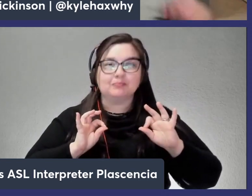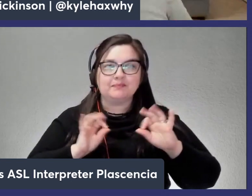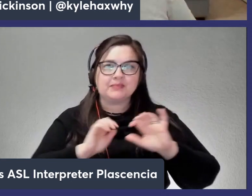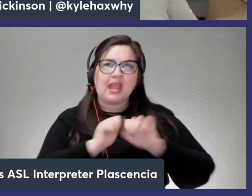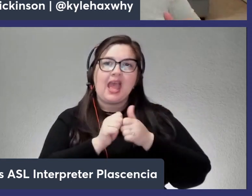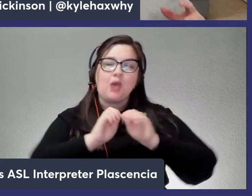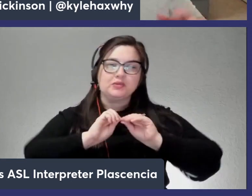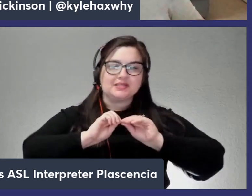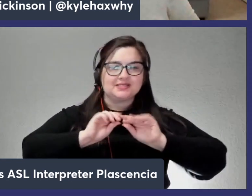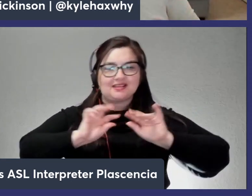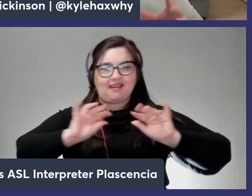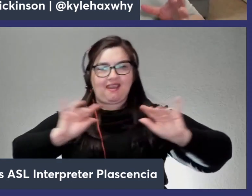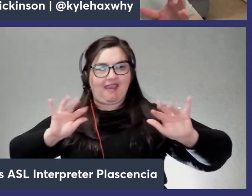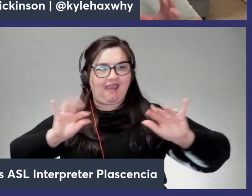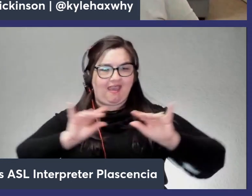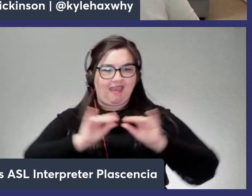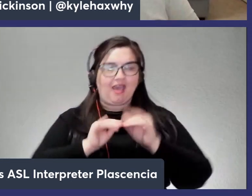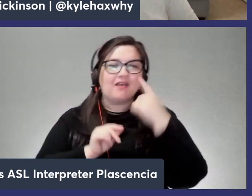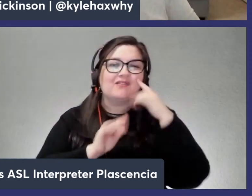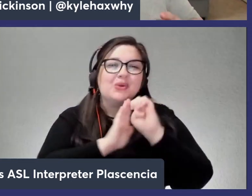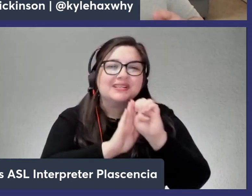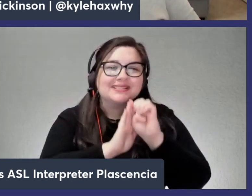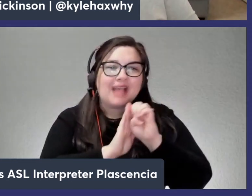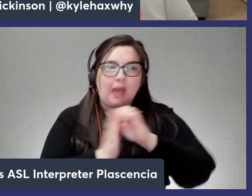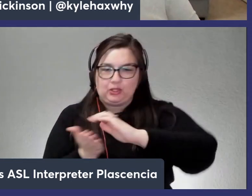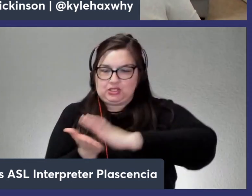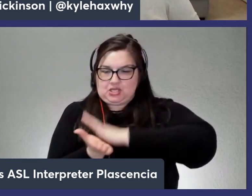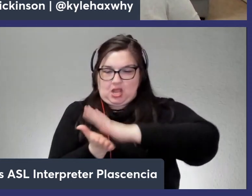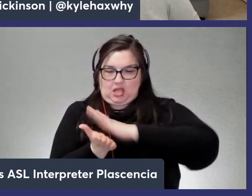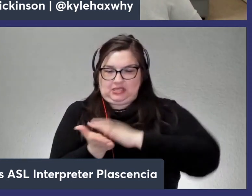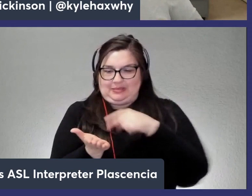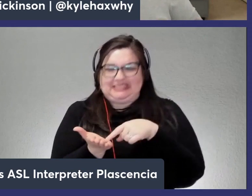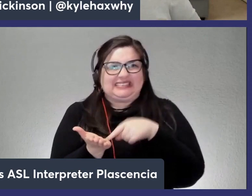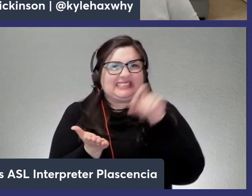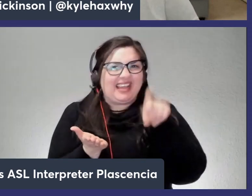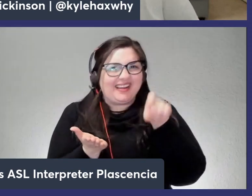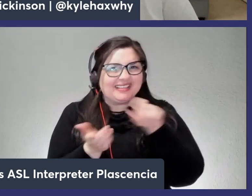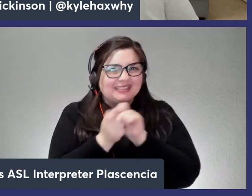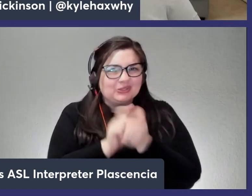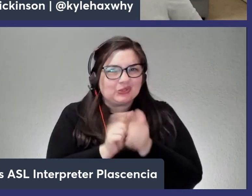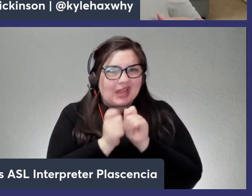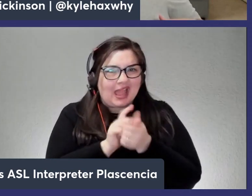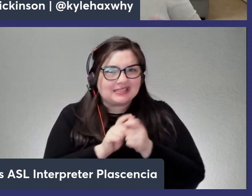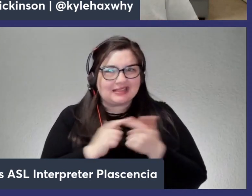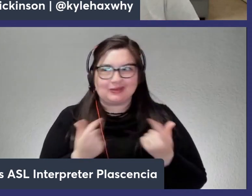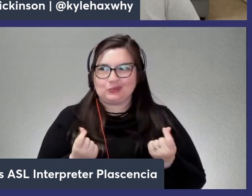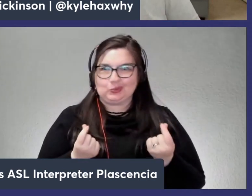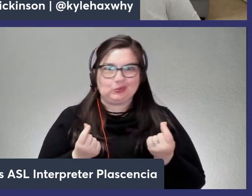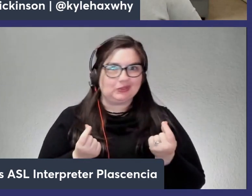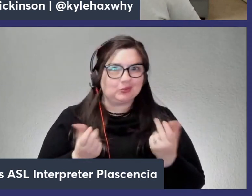So if, for example, I had a bunch of documents that I needed to translate, how would I go about doing that?